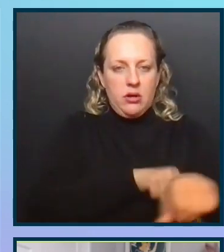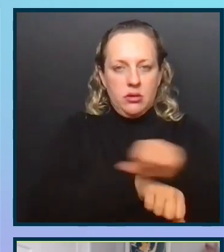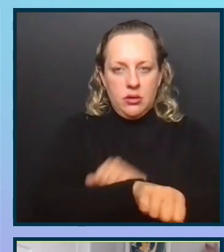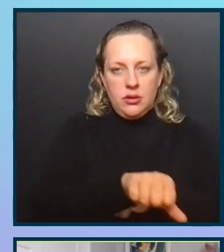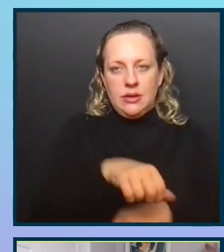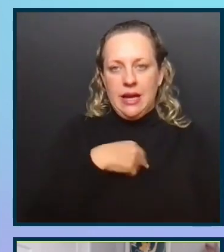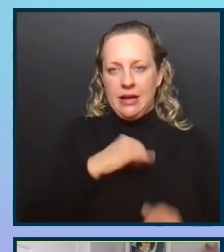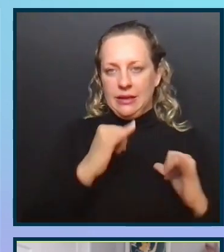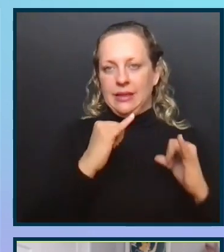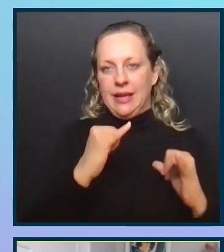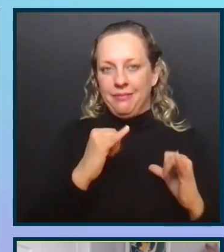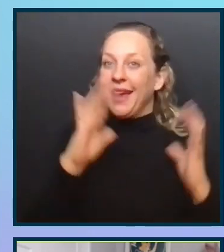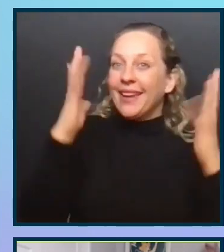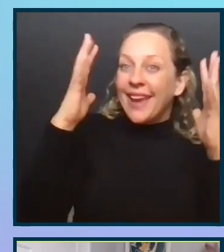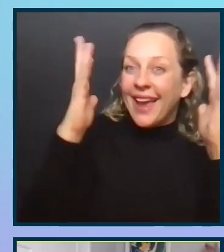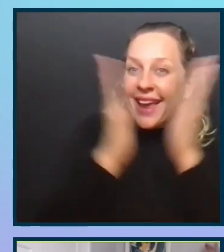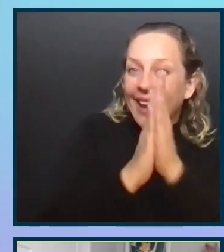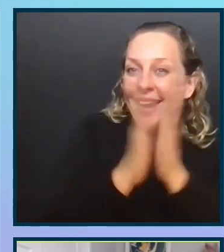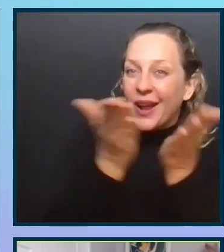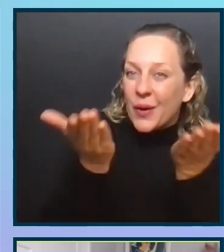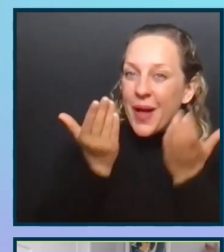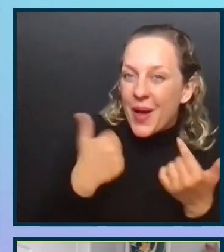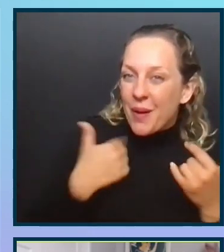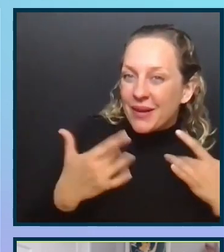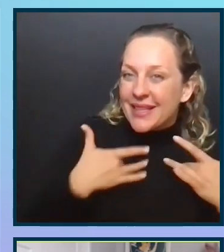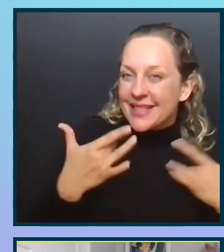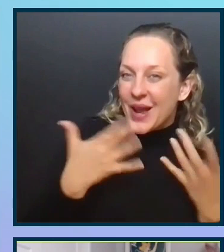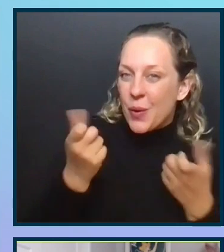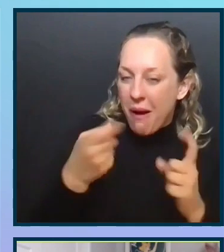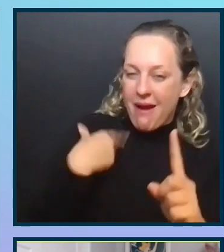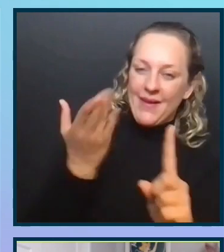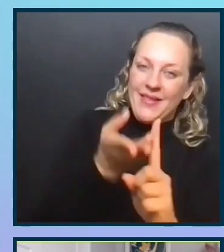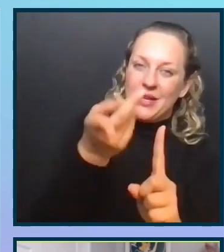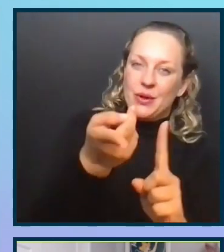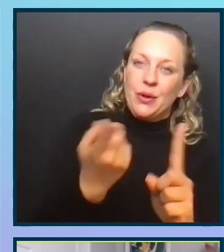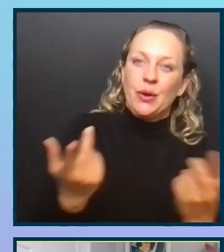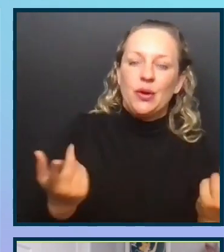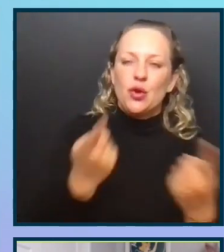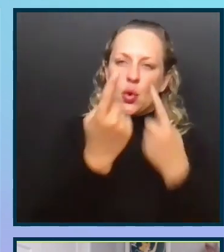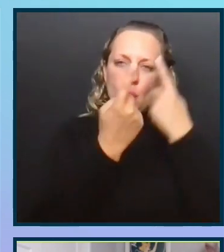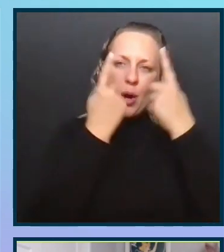Yay, welcome. I'm excited. So you might be wondering,